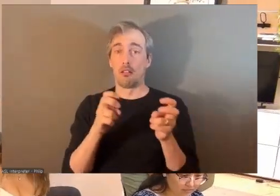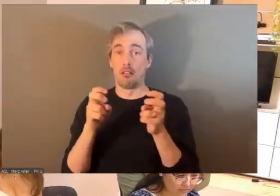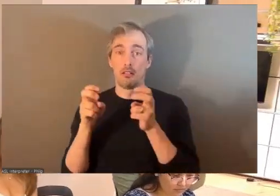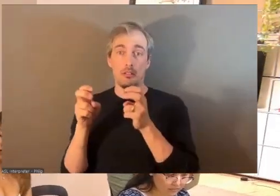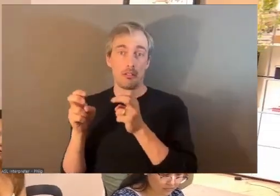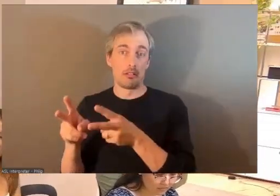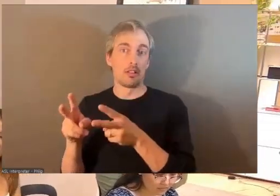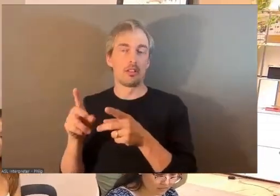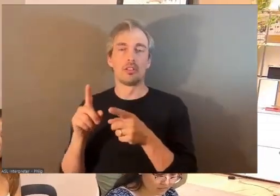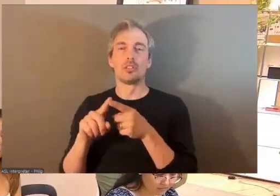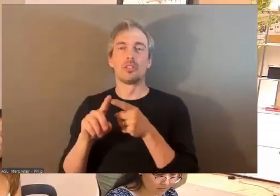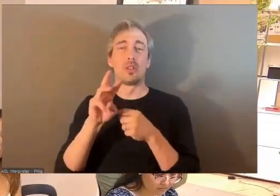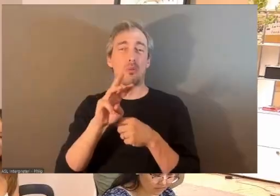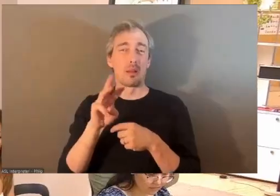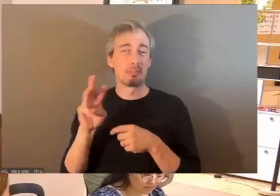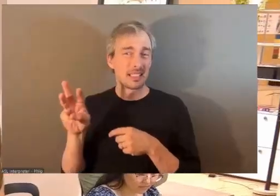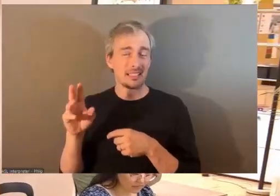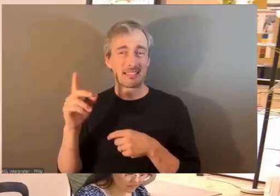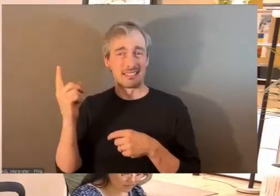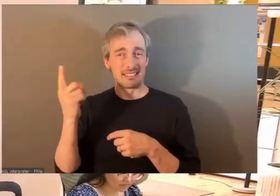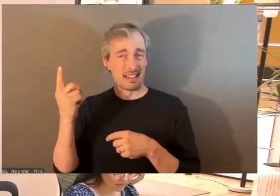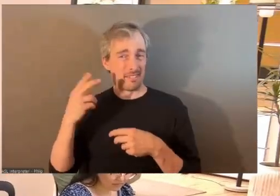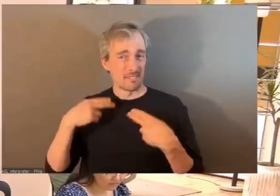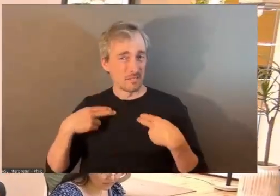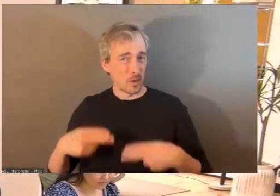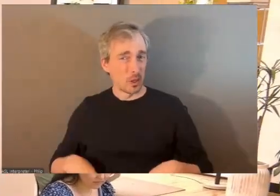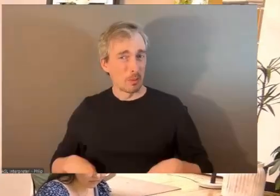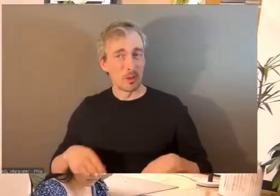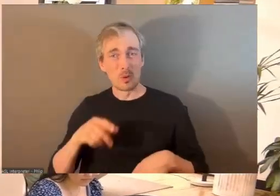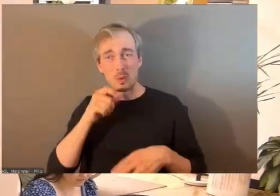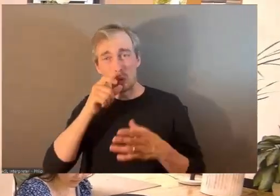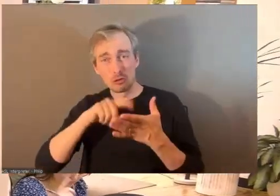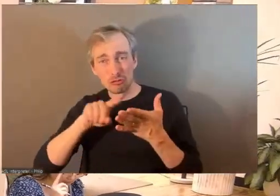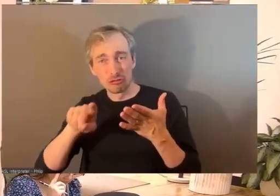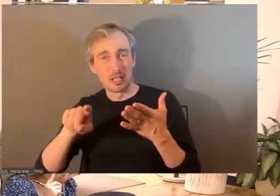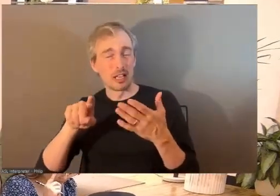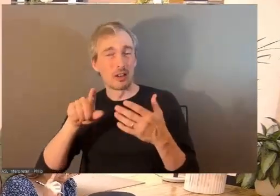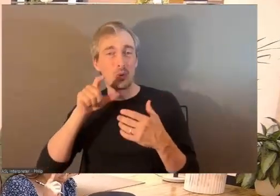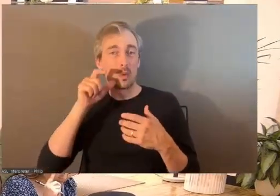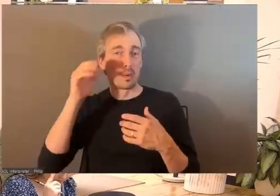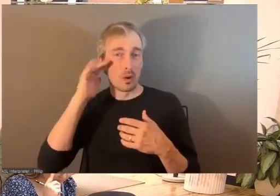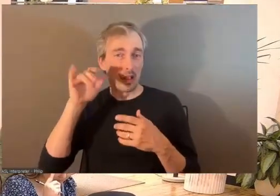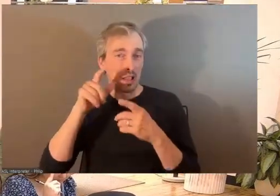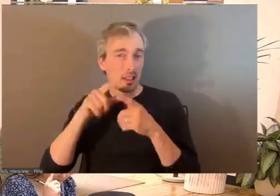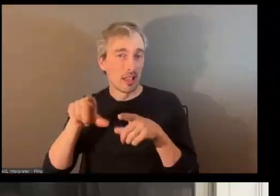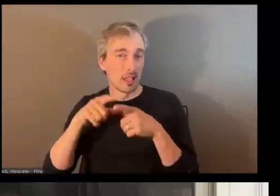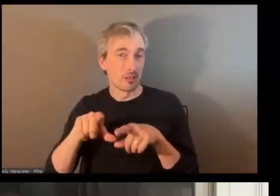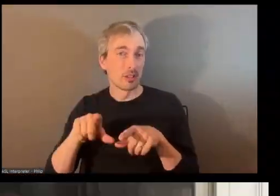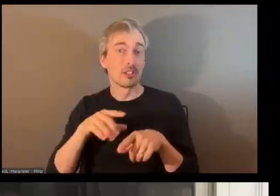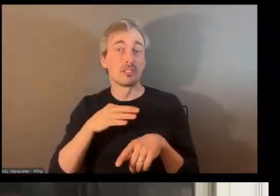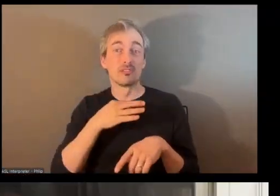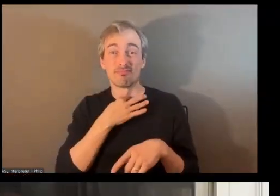human that actually knows the language? That's actually a great question.